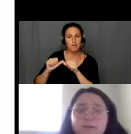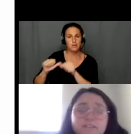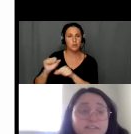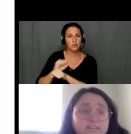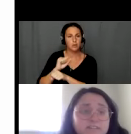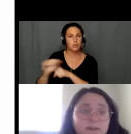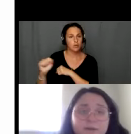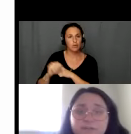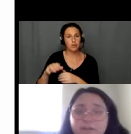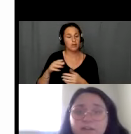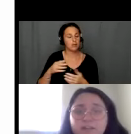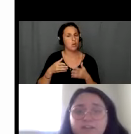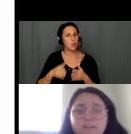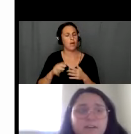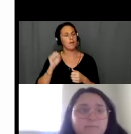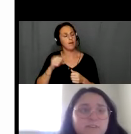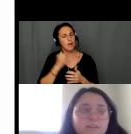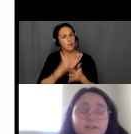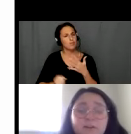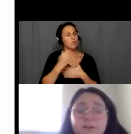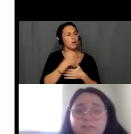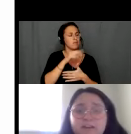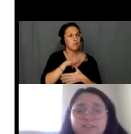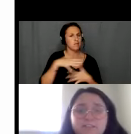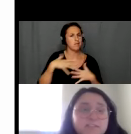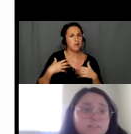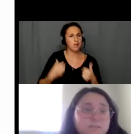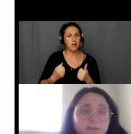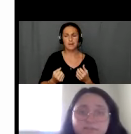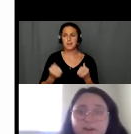prioritizes their health. A lot of times they're not given access to cool